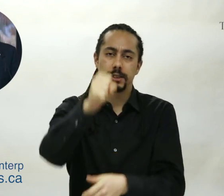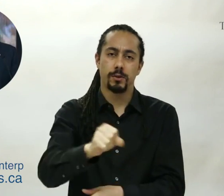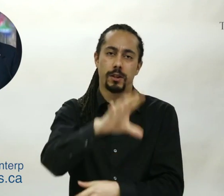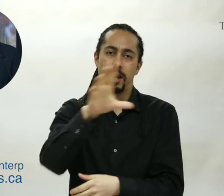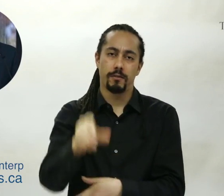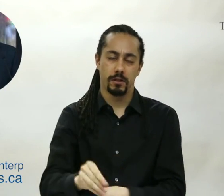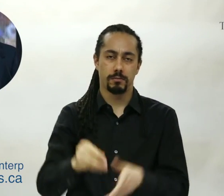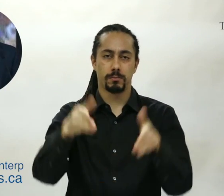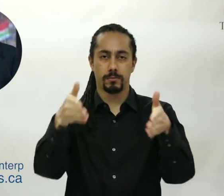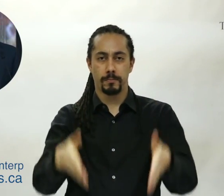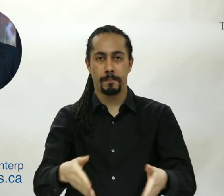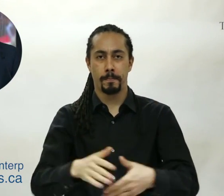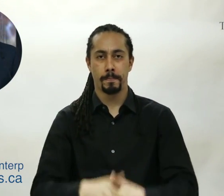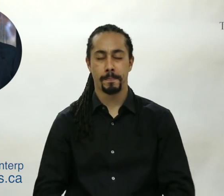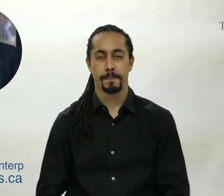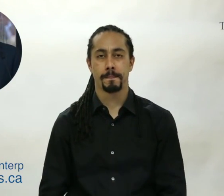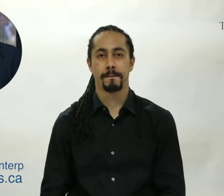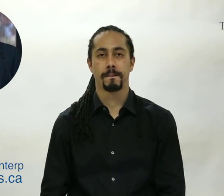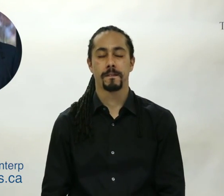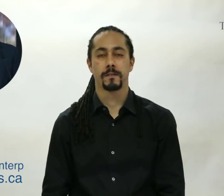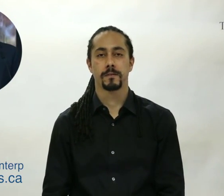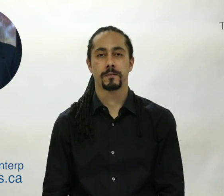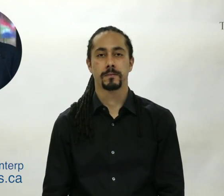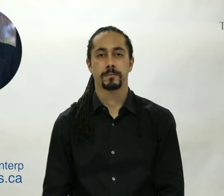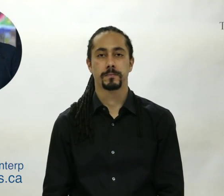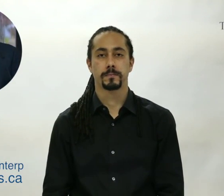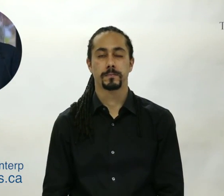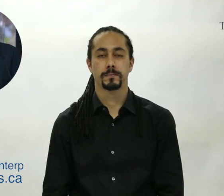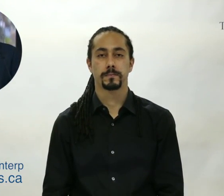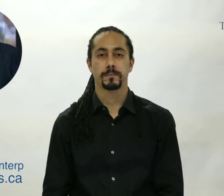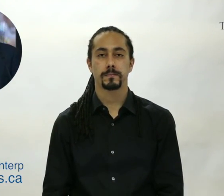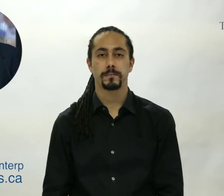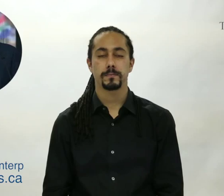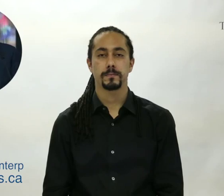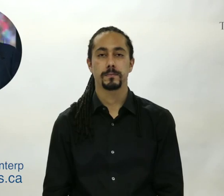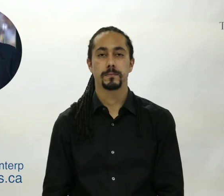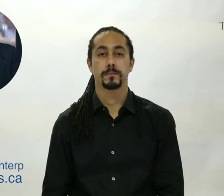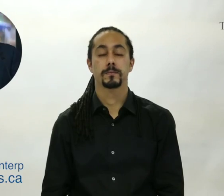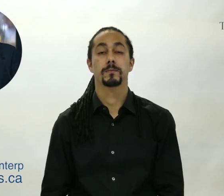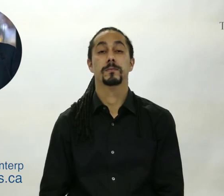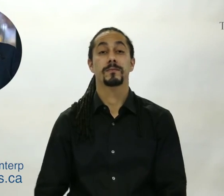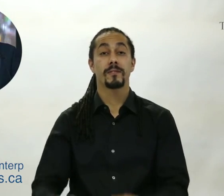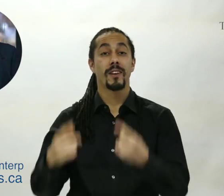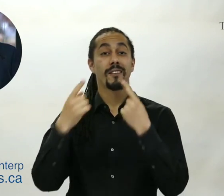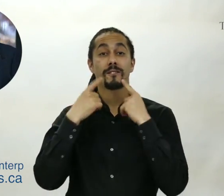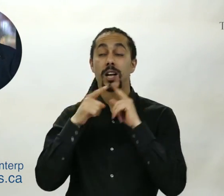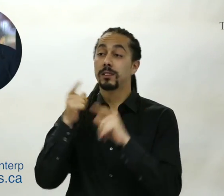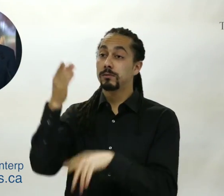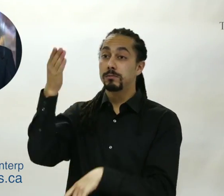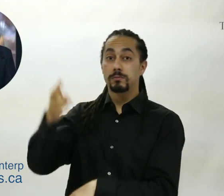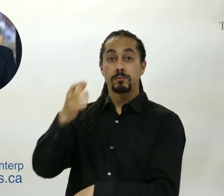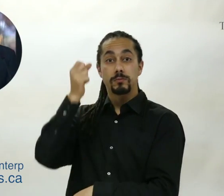And finally, Mandela understood the ties that bind the human spirit.